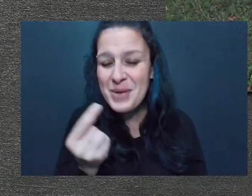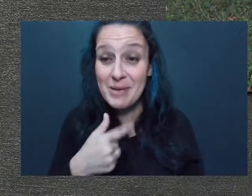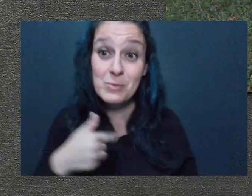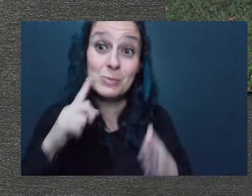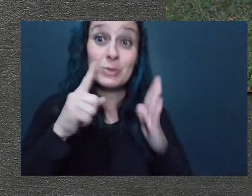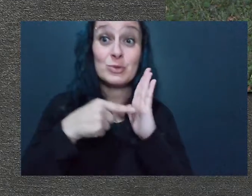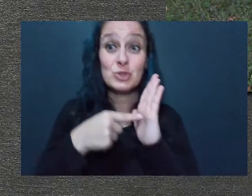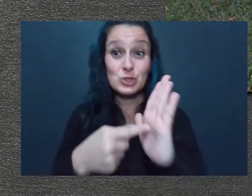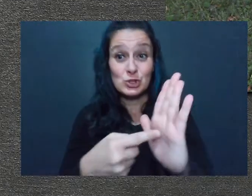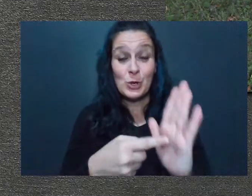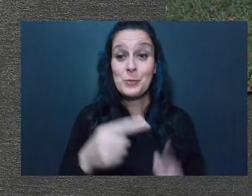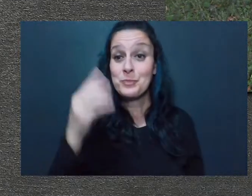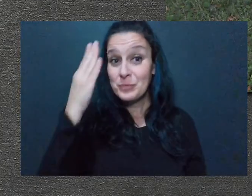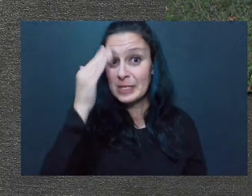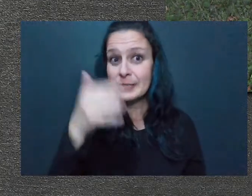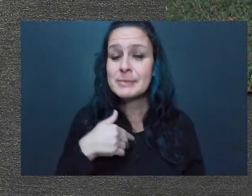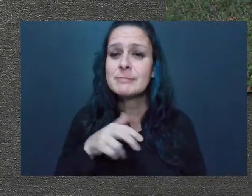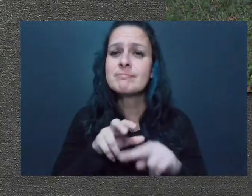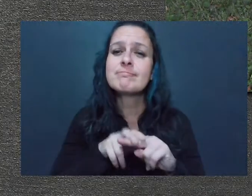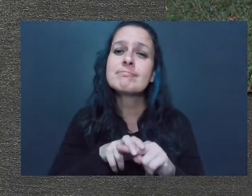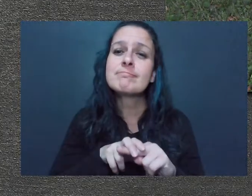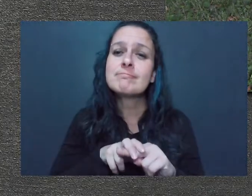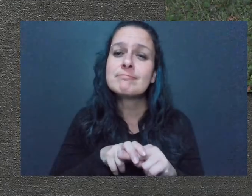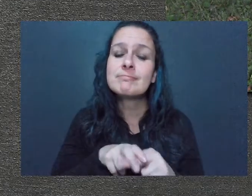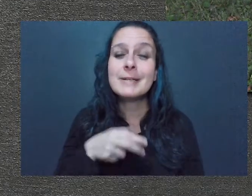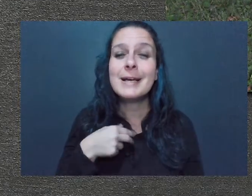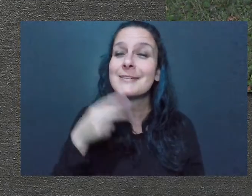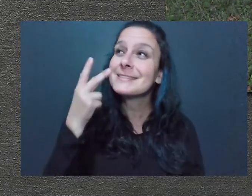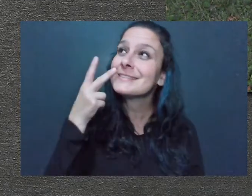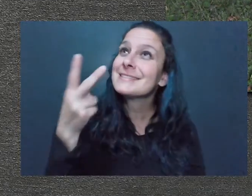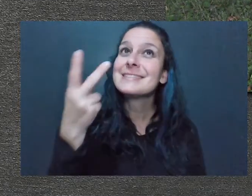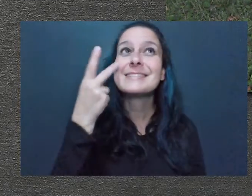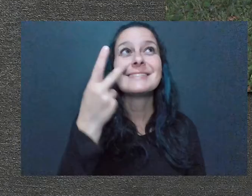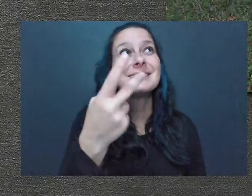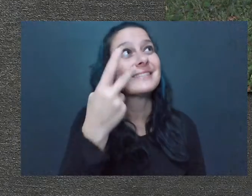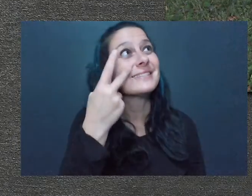because I've sat here and I've seen all of them.